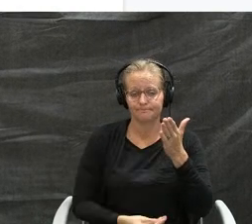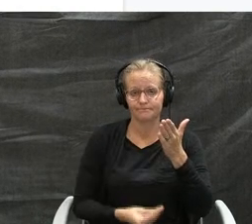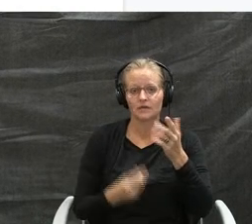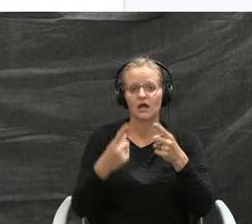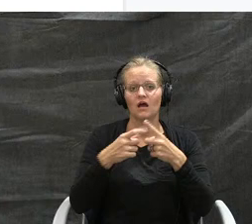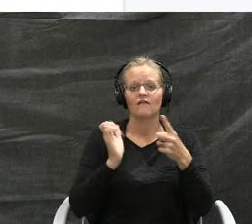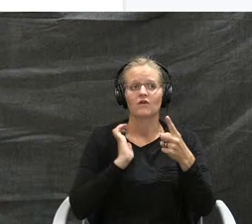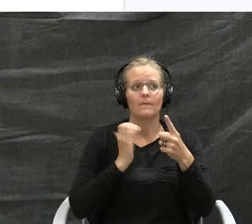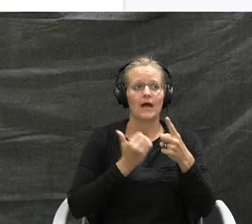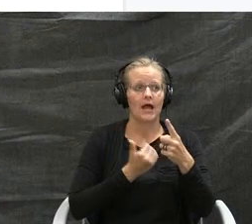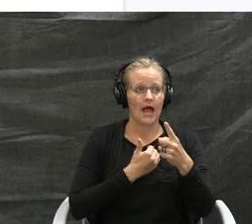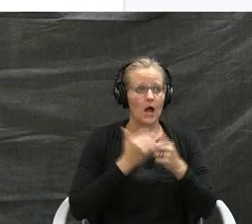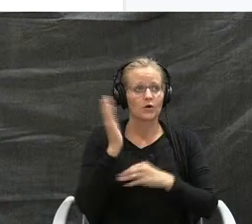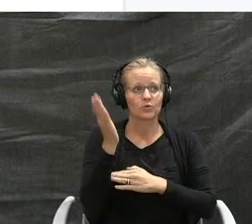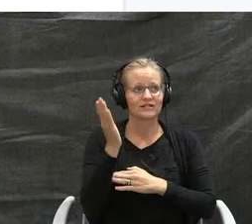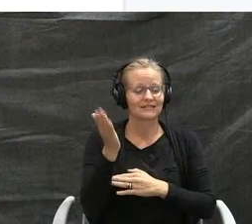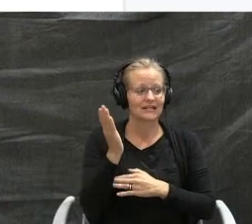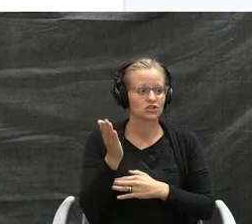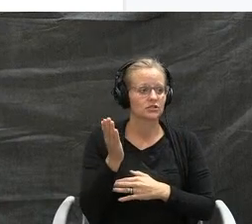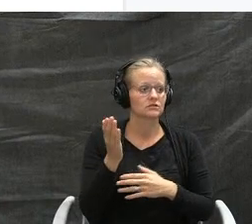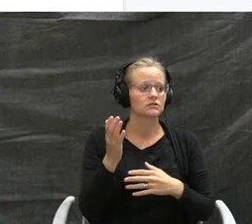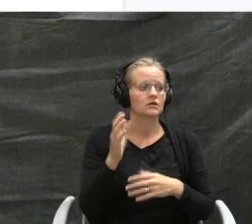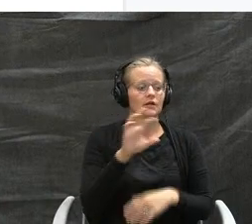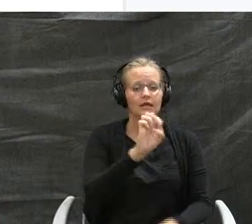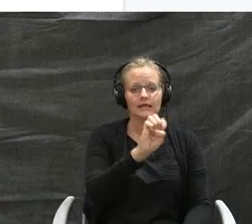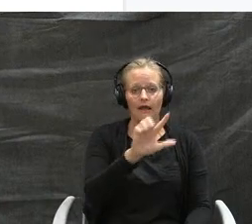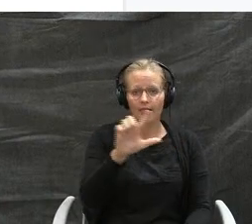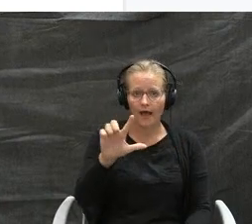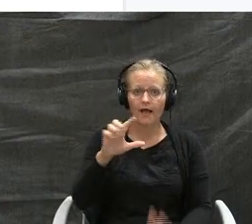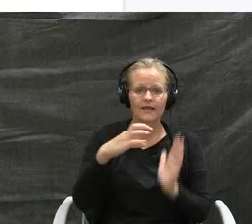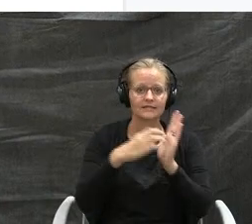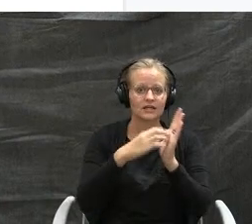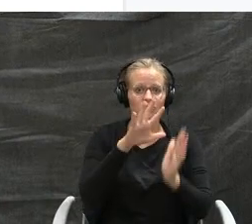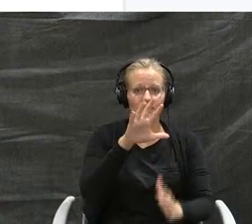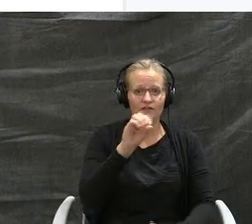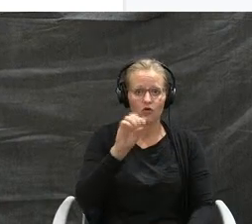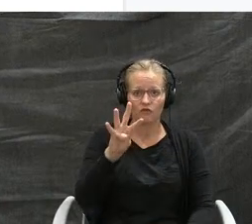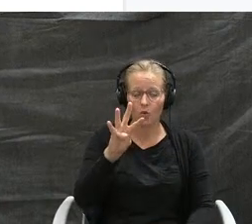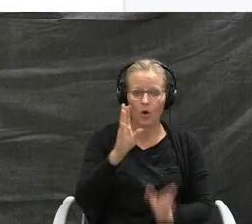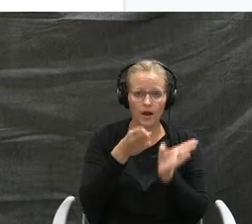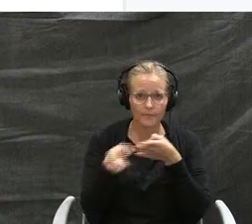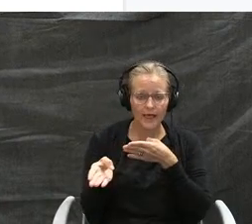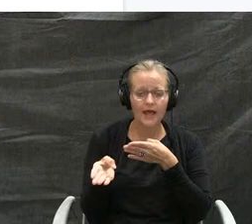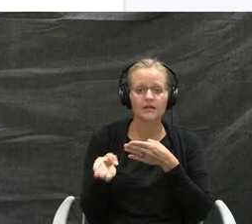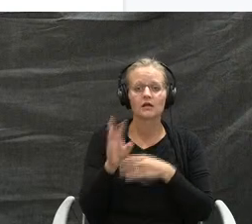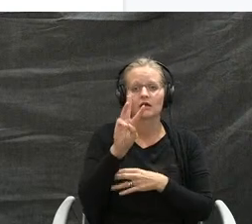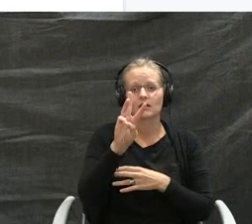English language learners, section 504 plans, Wilson reading intervention and child nutrition. Those areas apply to